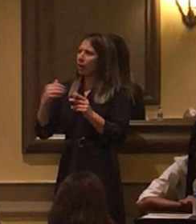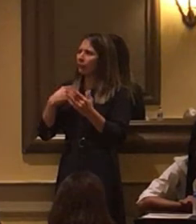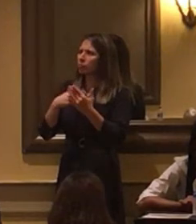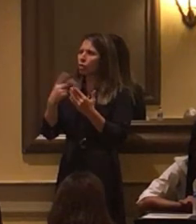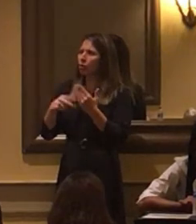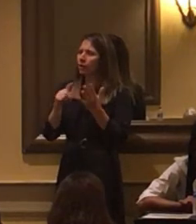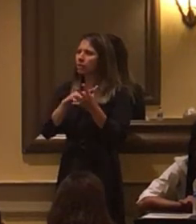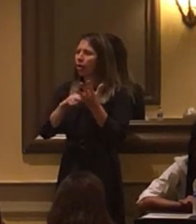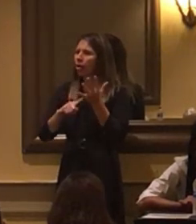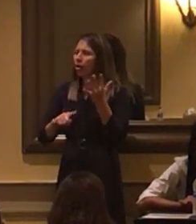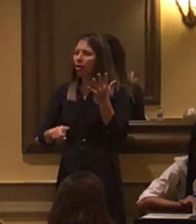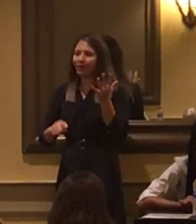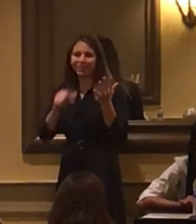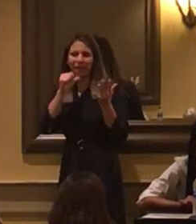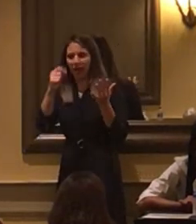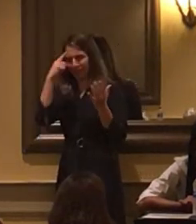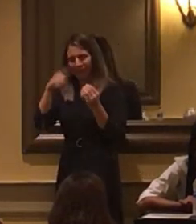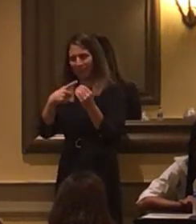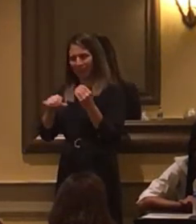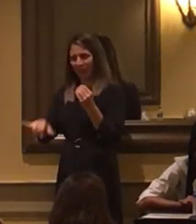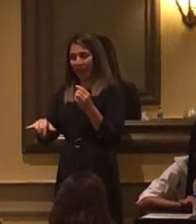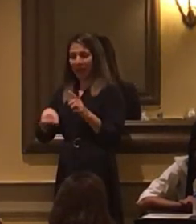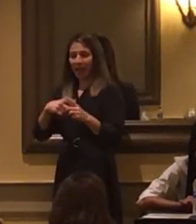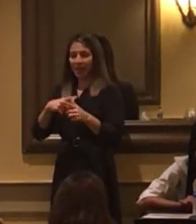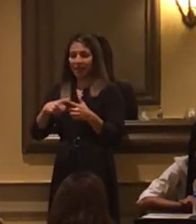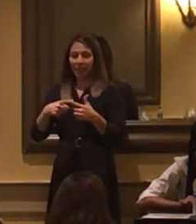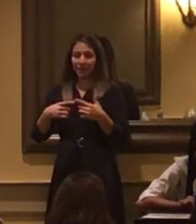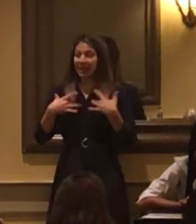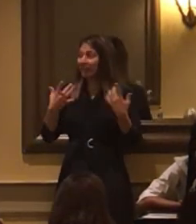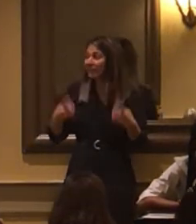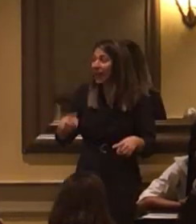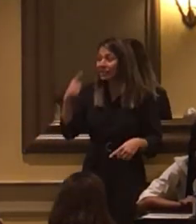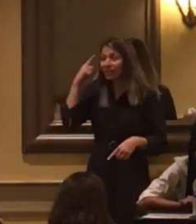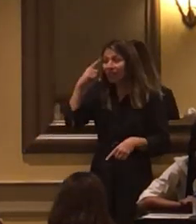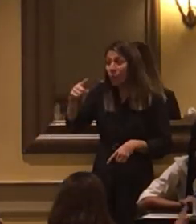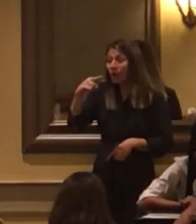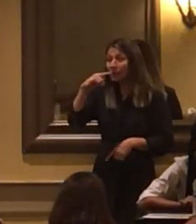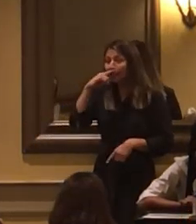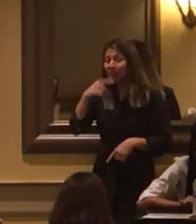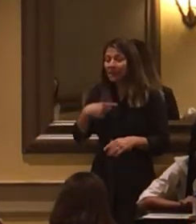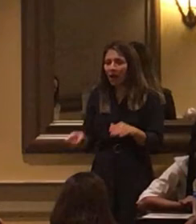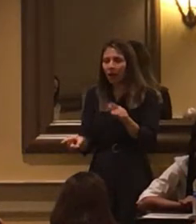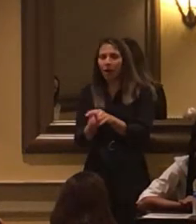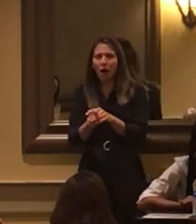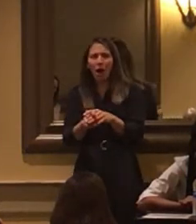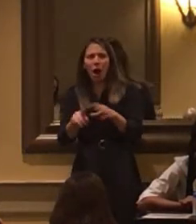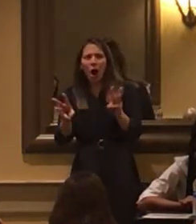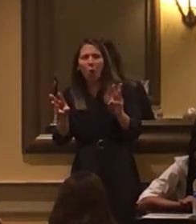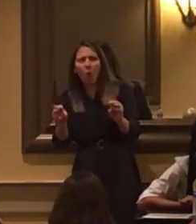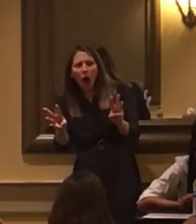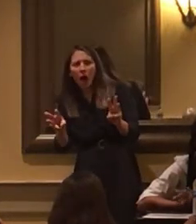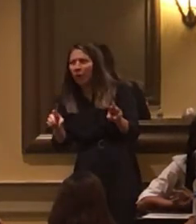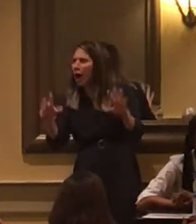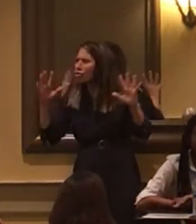so many things stuff like this, events, I'm like, you know, this is crazy.